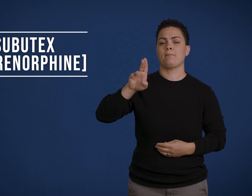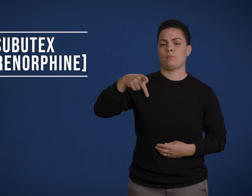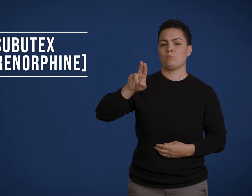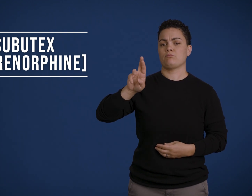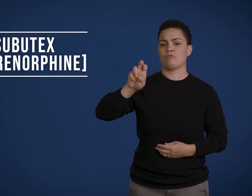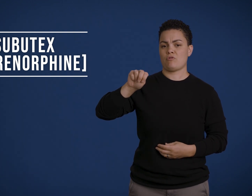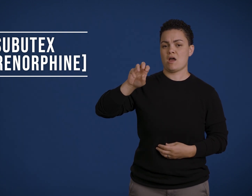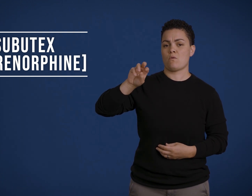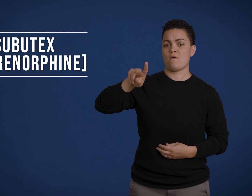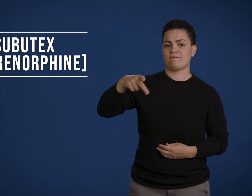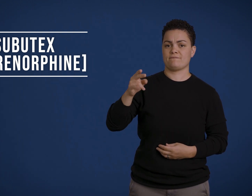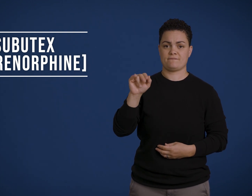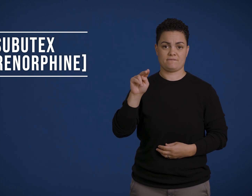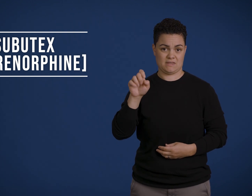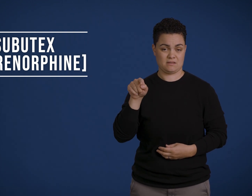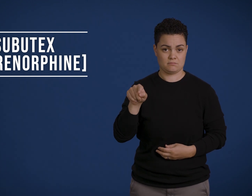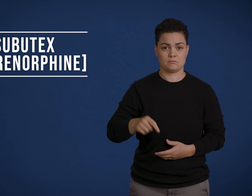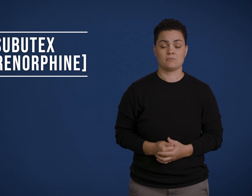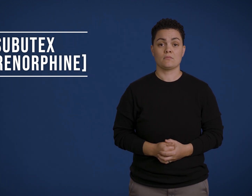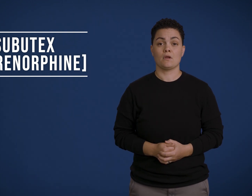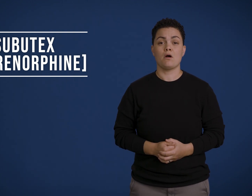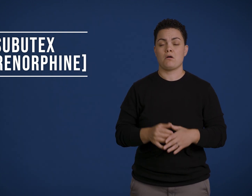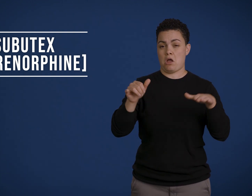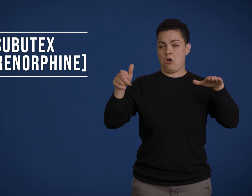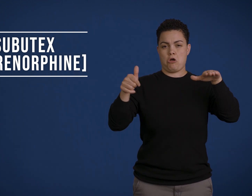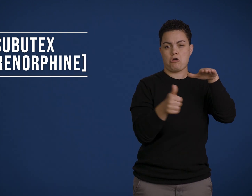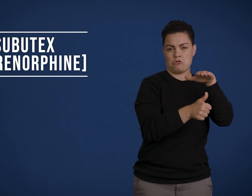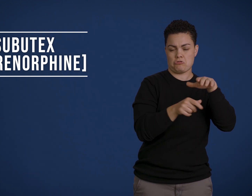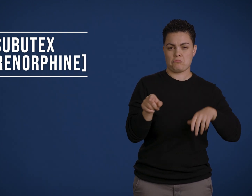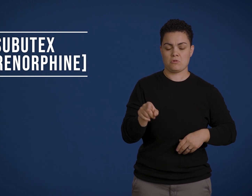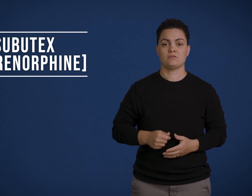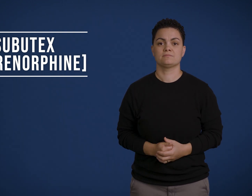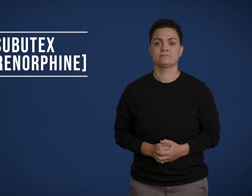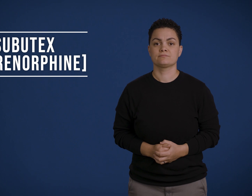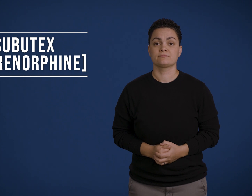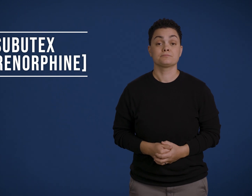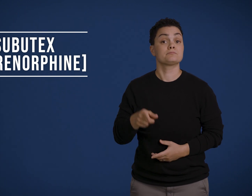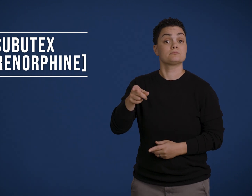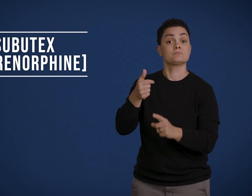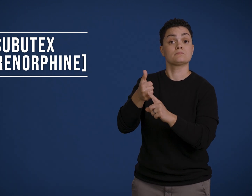this is the trade name for the drug buprenorphine,